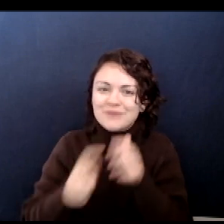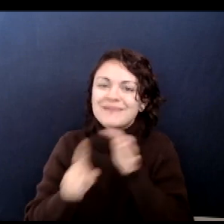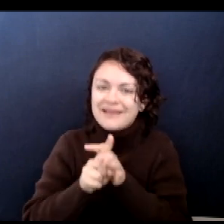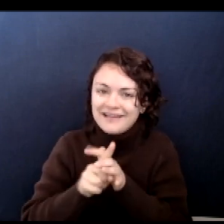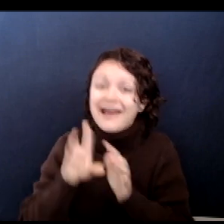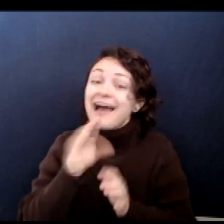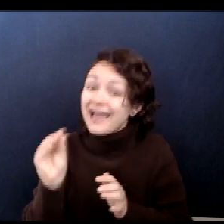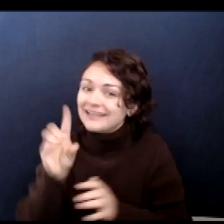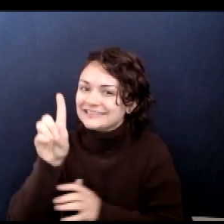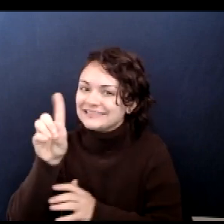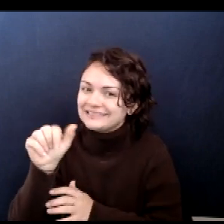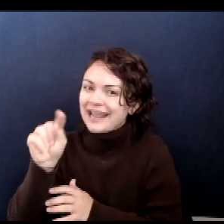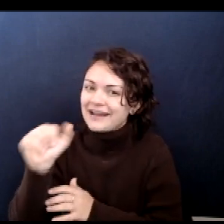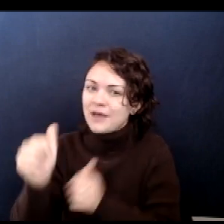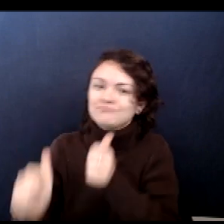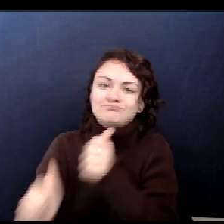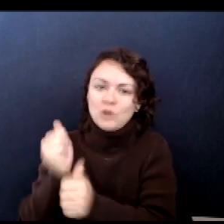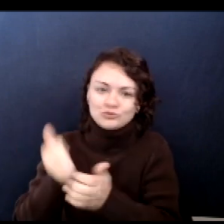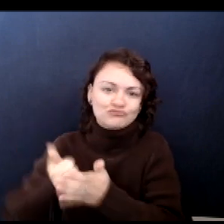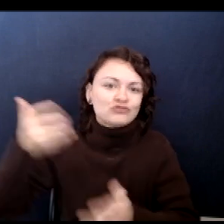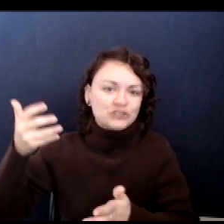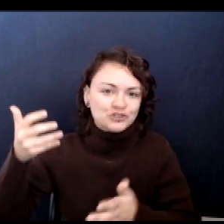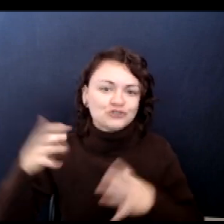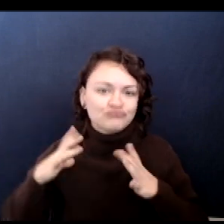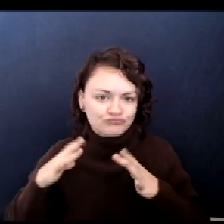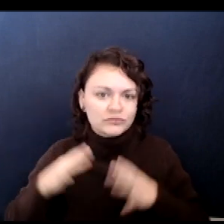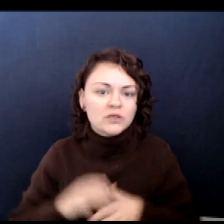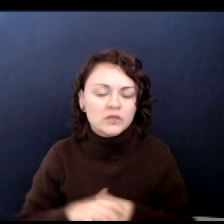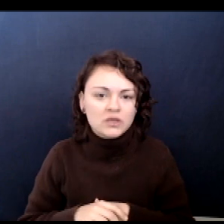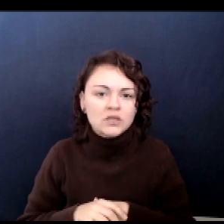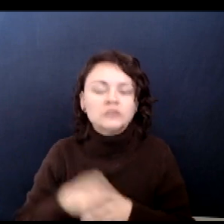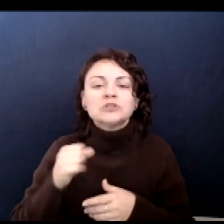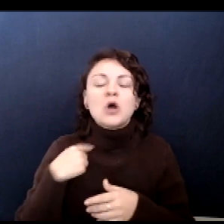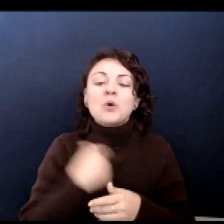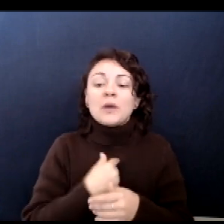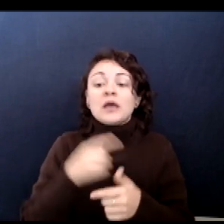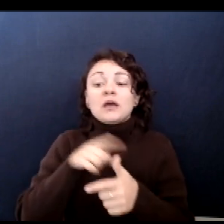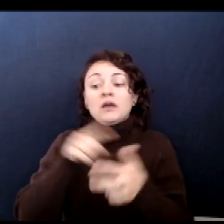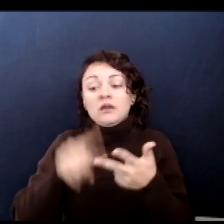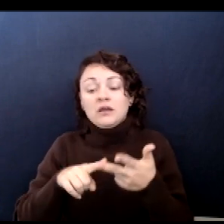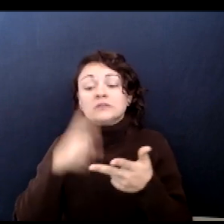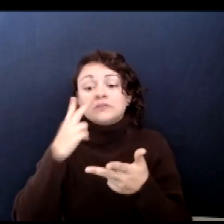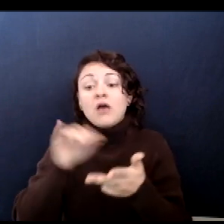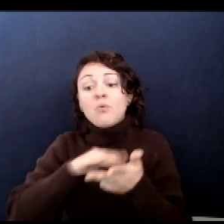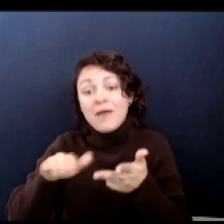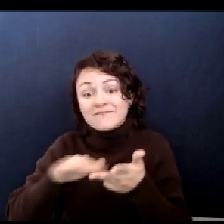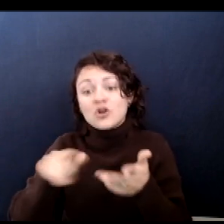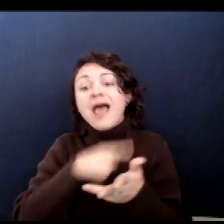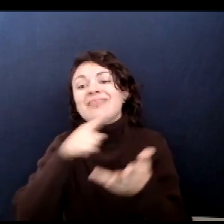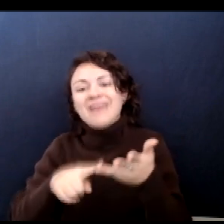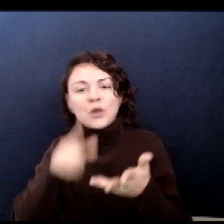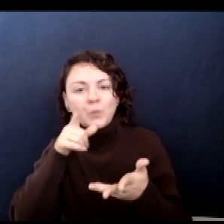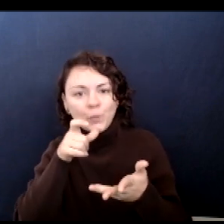We looked at enrollment by waiver as well, and then we dove into utilization of services, HCBS services.